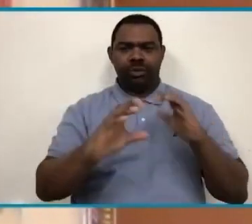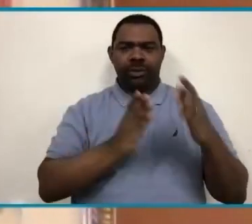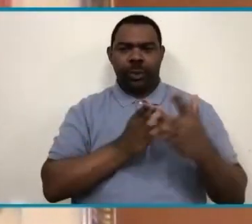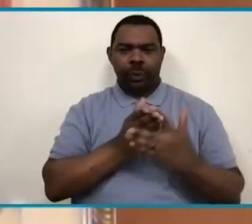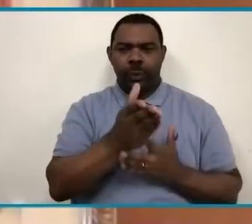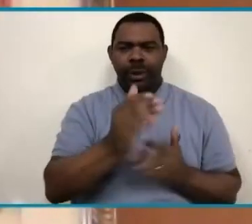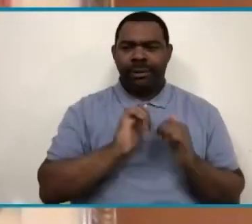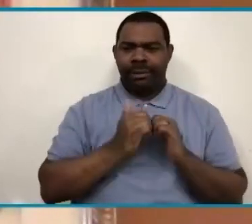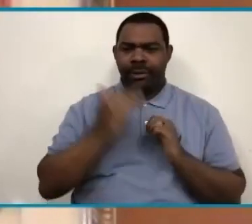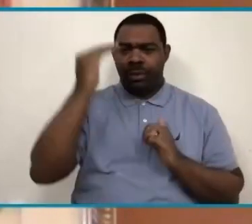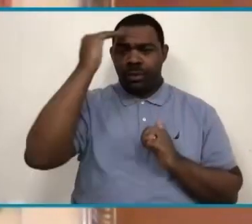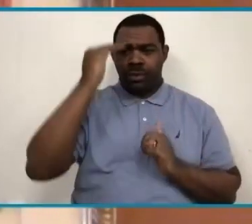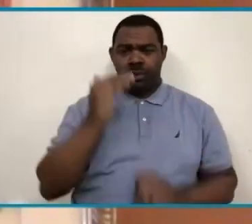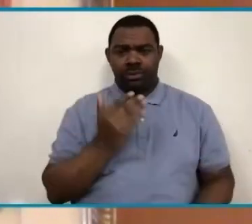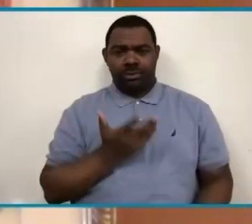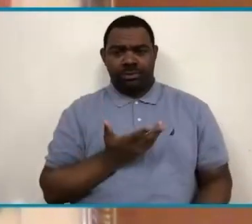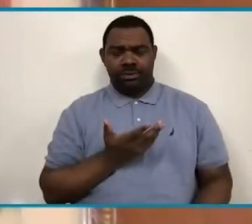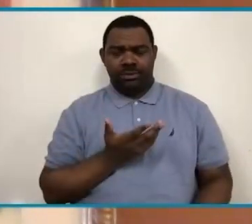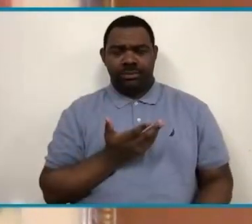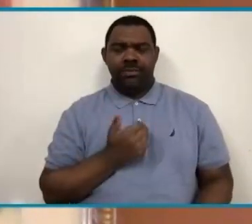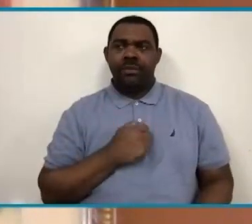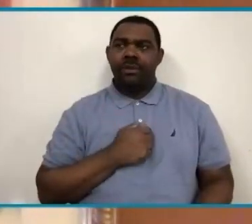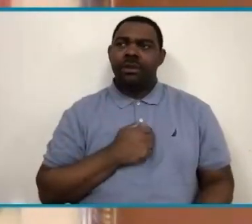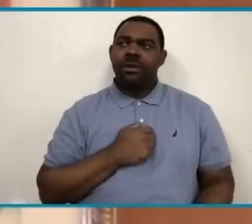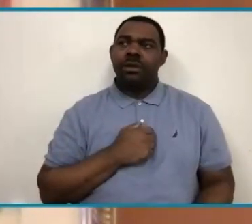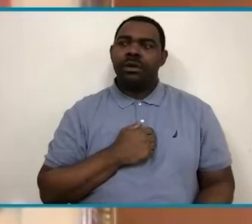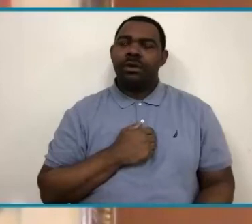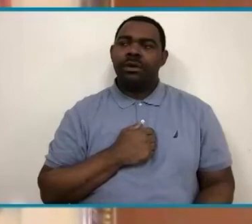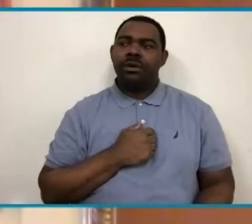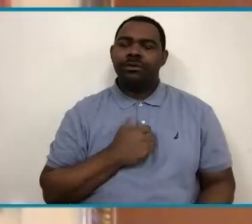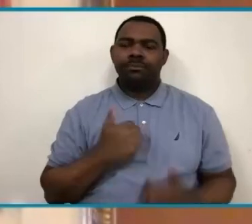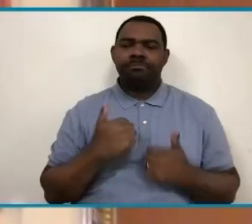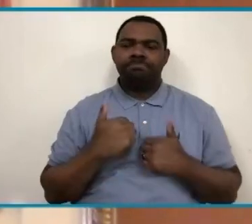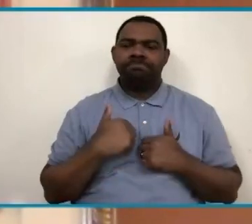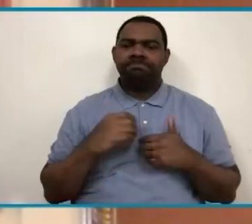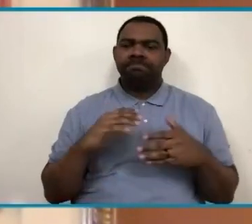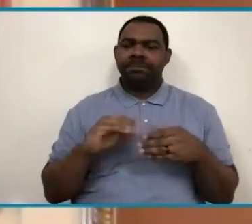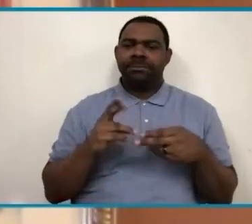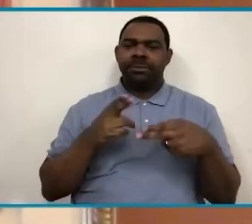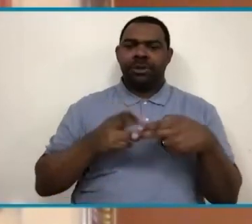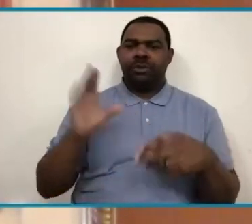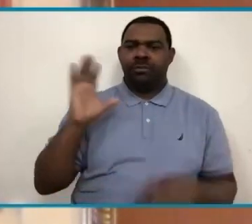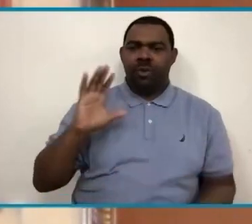And so we have … I mentioned this earlier … developed a taxonomy for what it is that